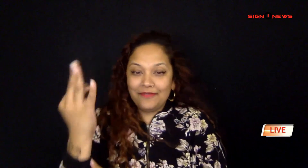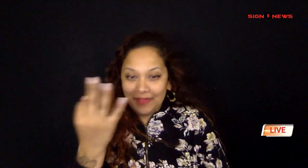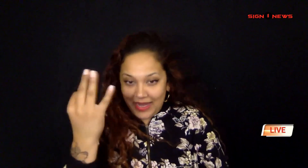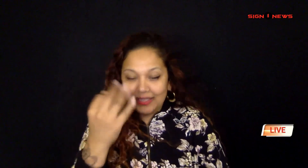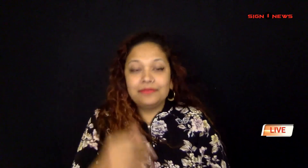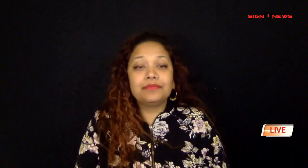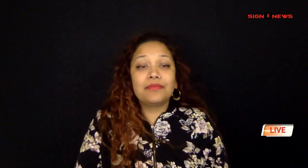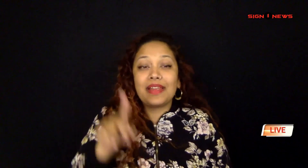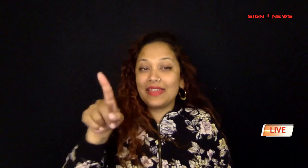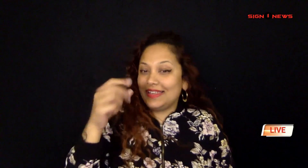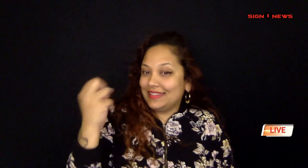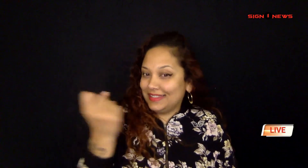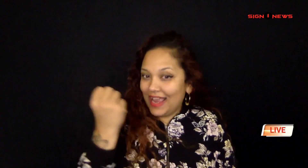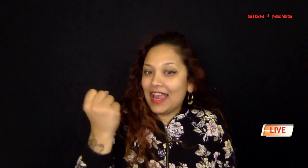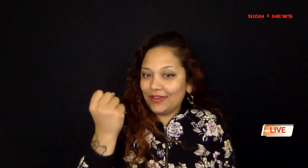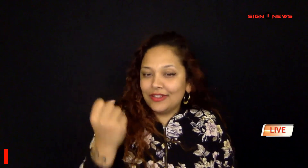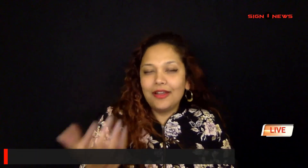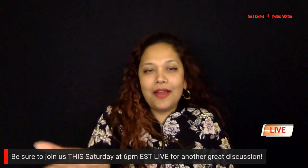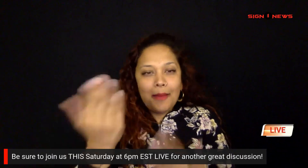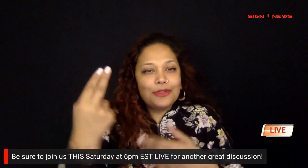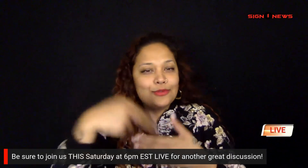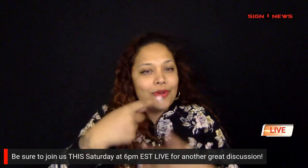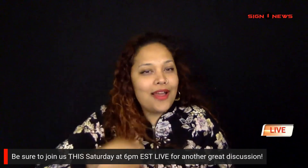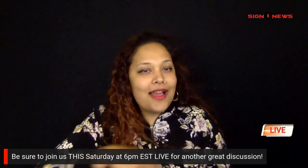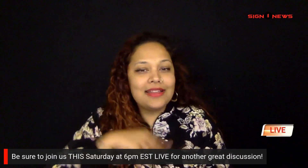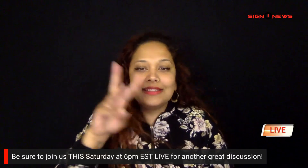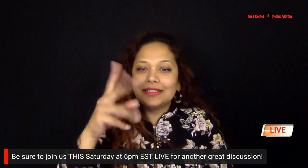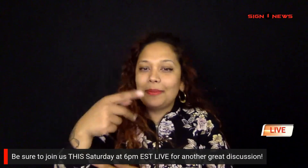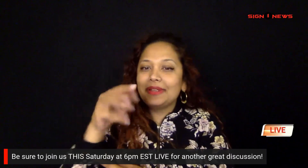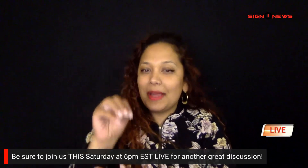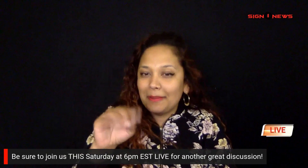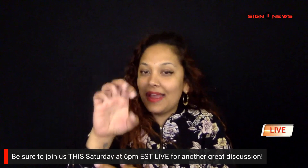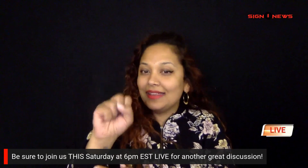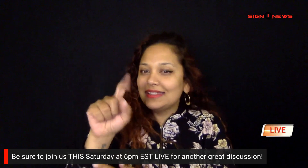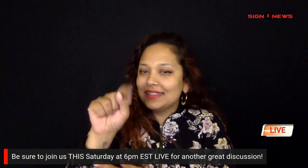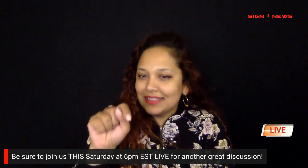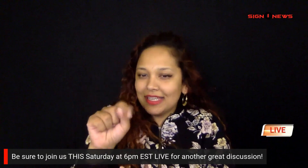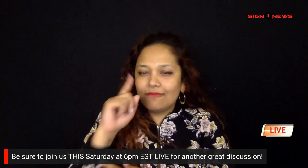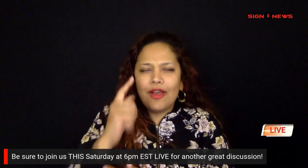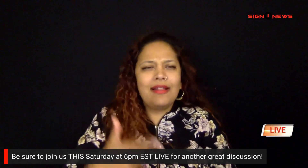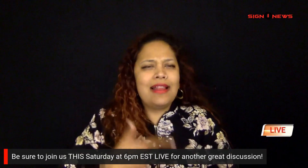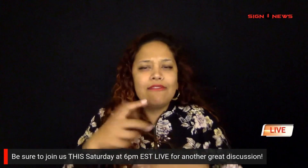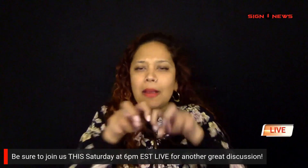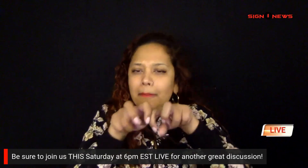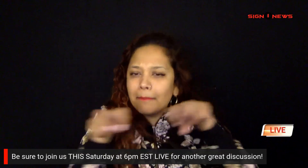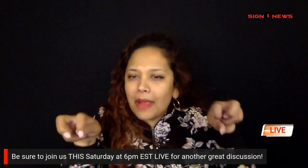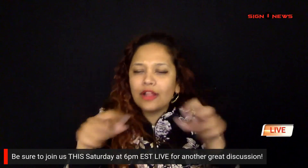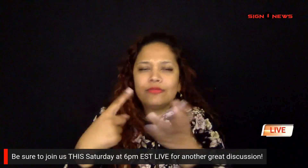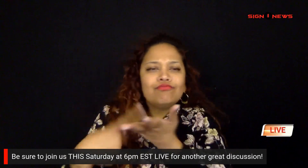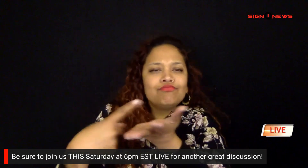through Friday and this Saturday at 6 PM Eastern time join us for a live panel of diverse guests